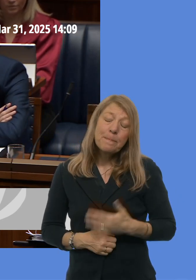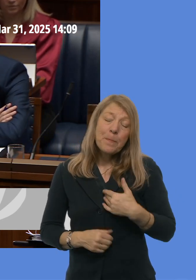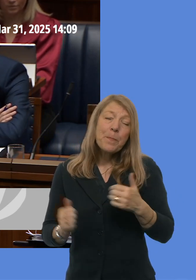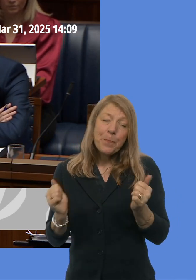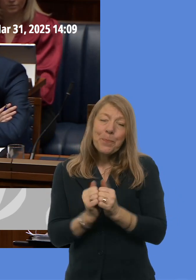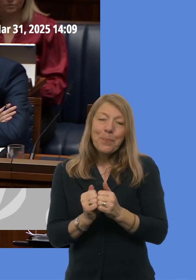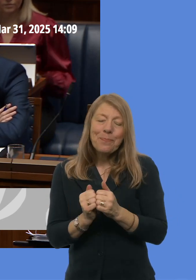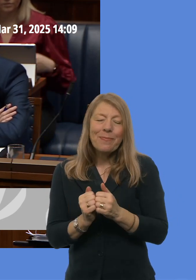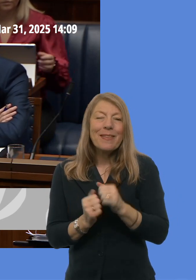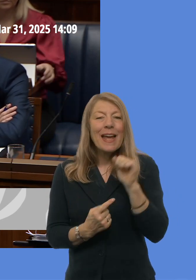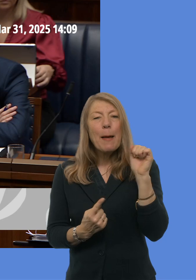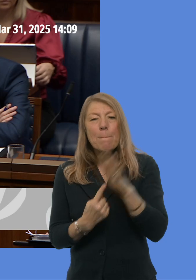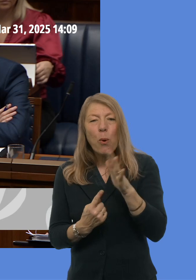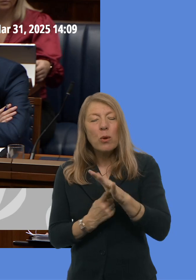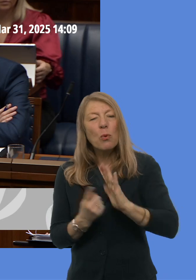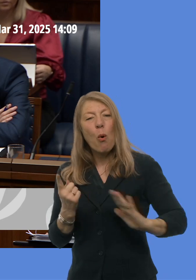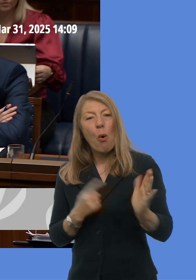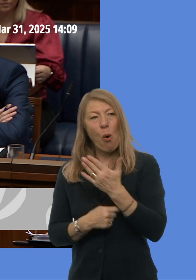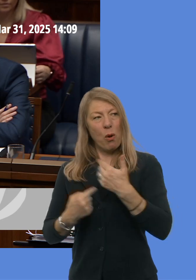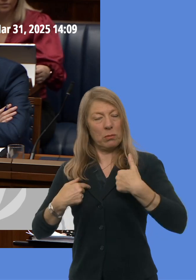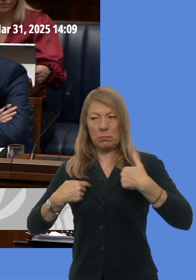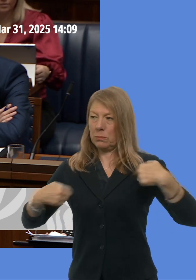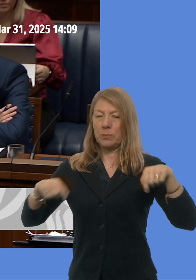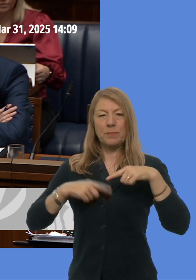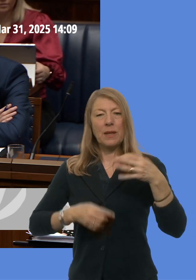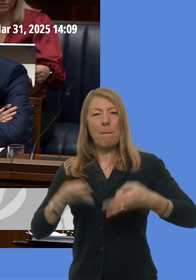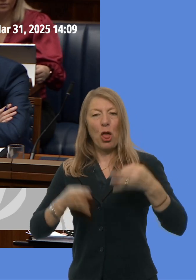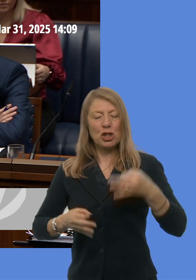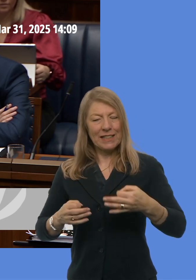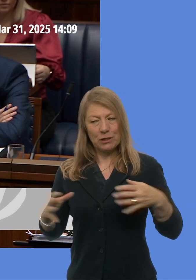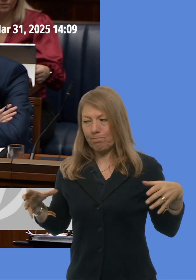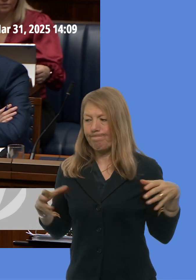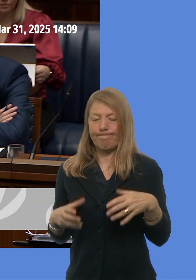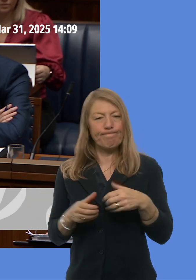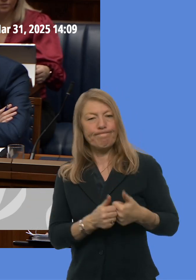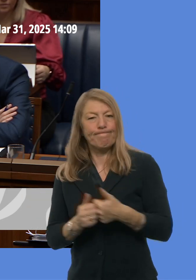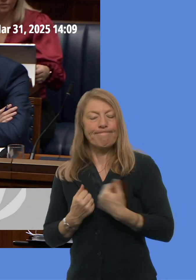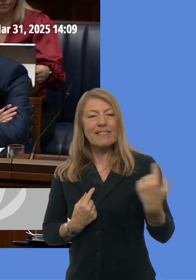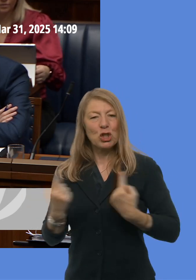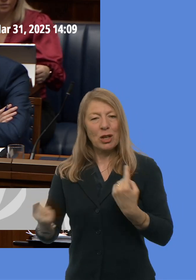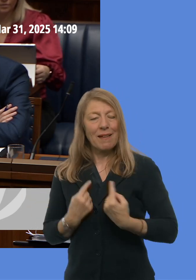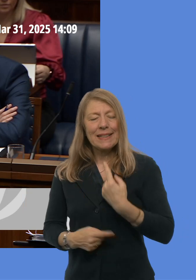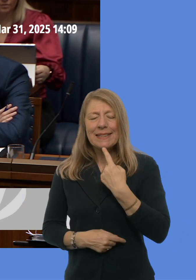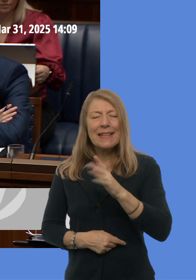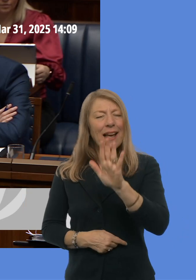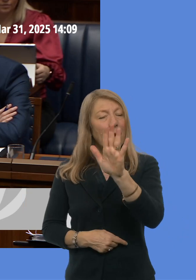shoulder to shoulder on these issues, to make it very clear that no matter what political party you are from or what particular position